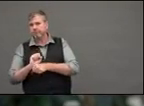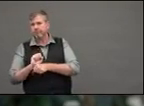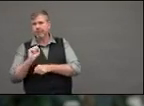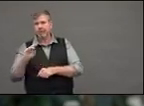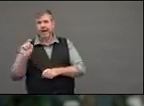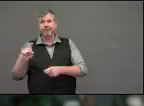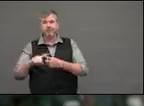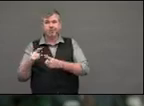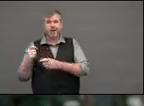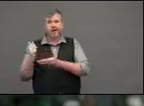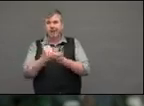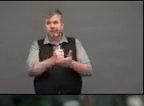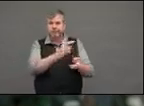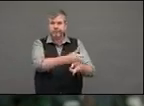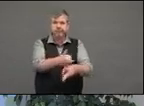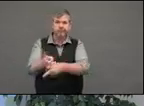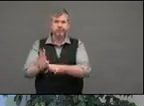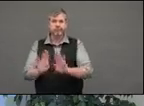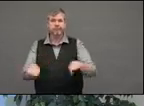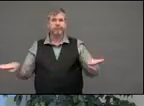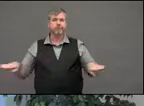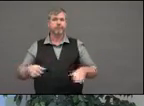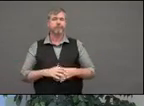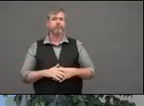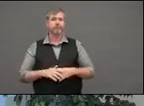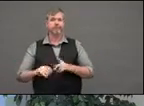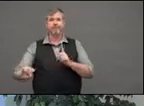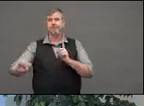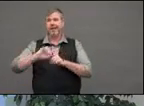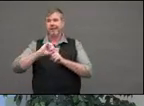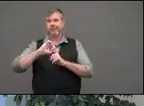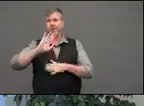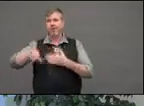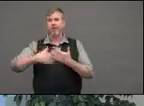all. CV: Yeah it's